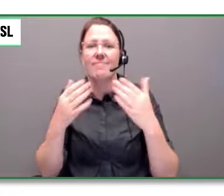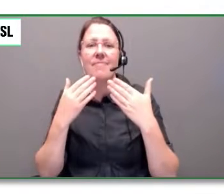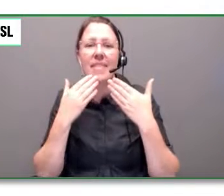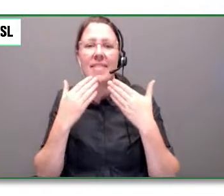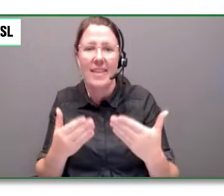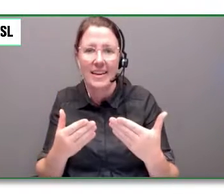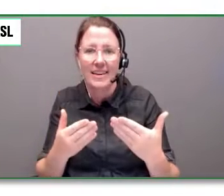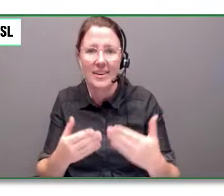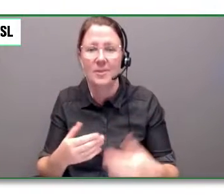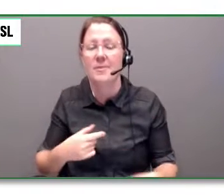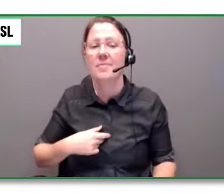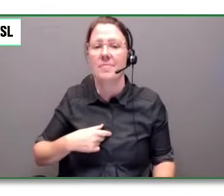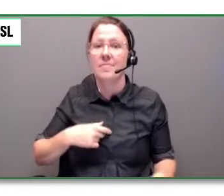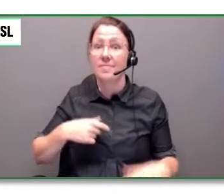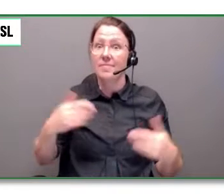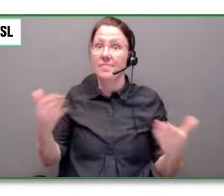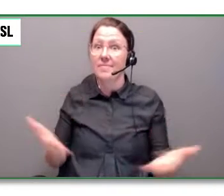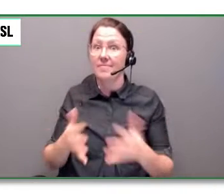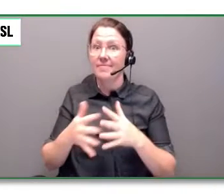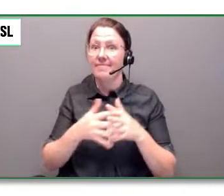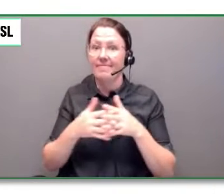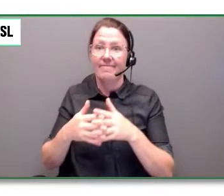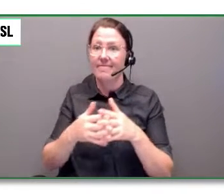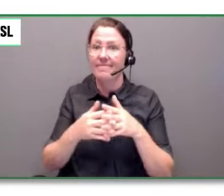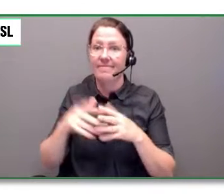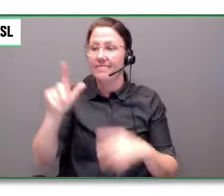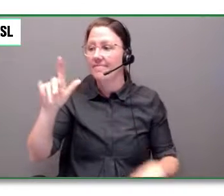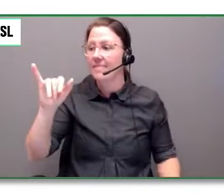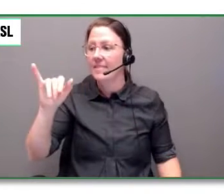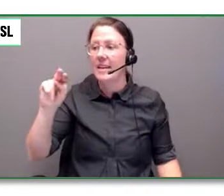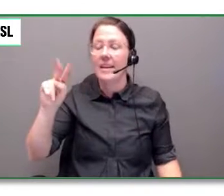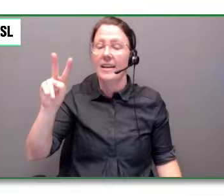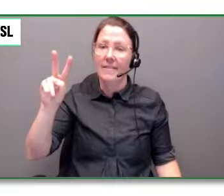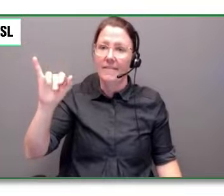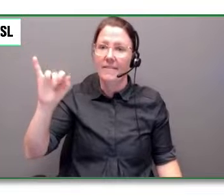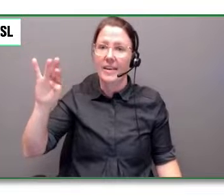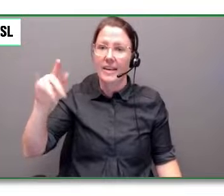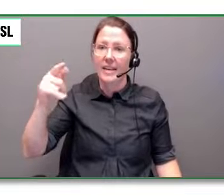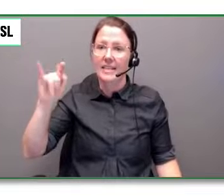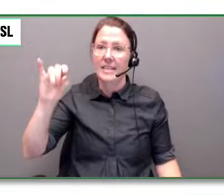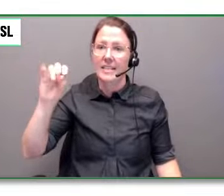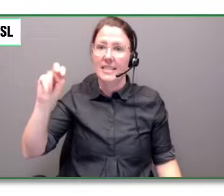Livingston, Montana in the United States. So thrilled to be here for this